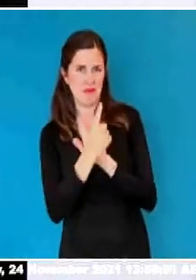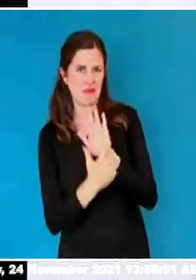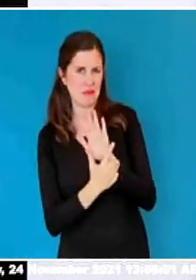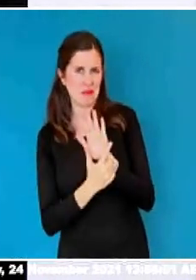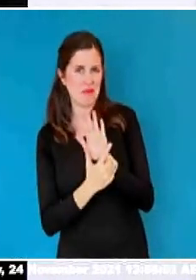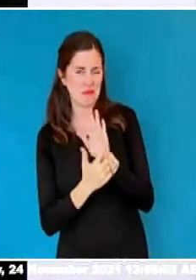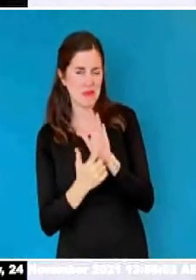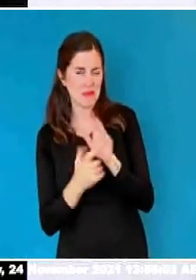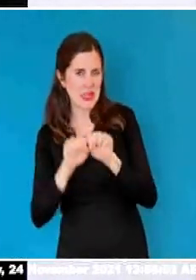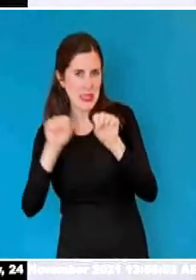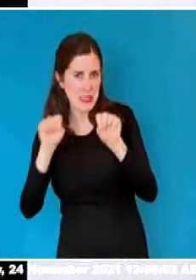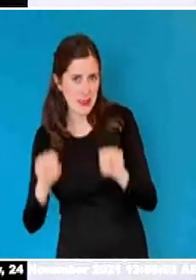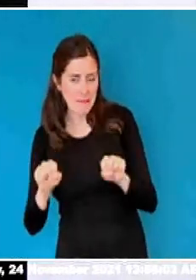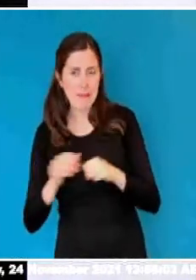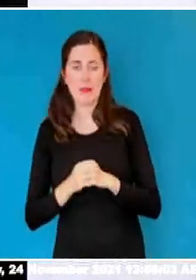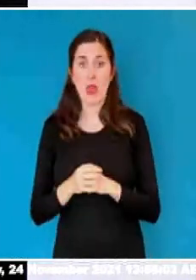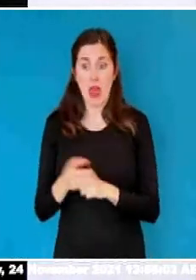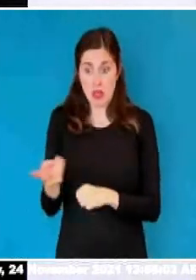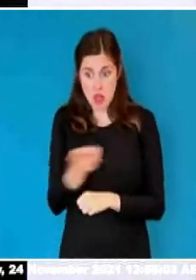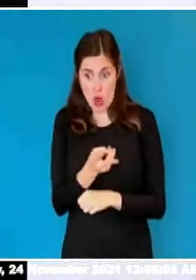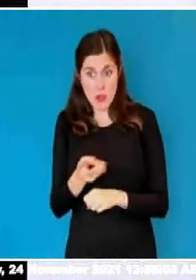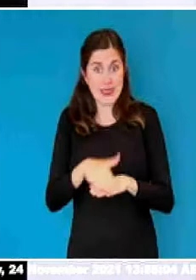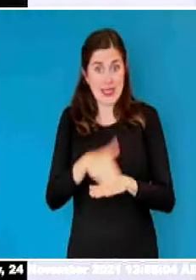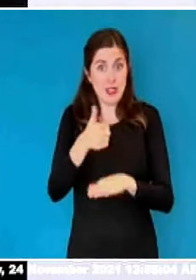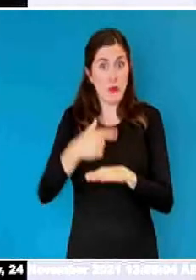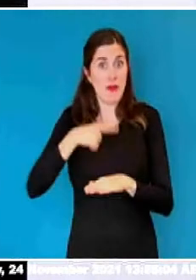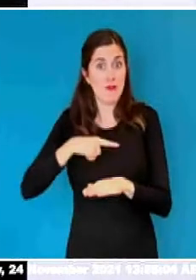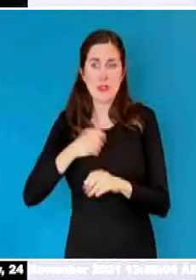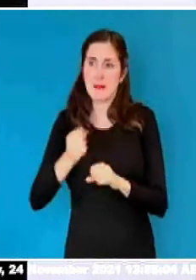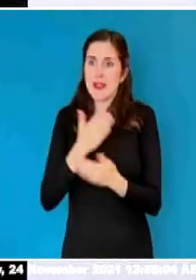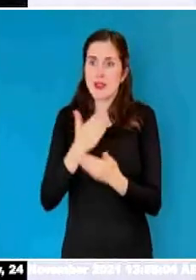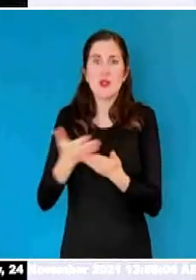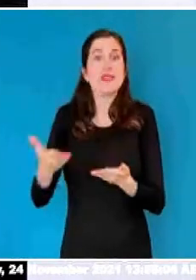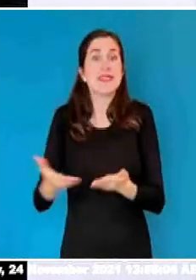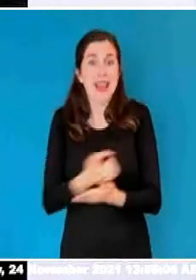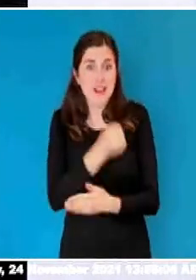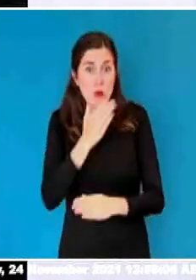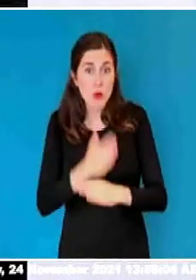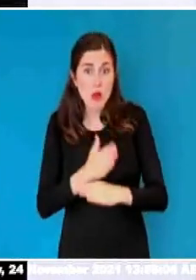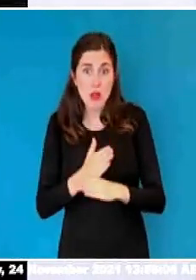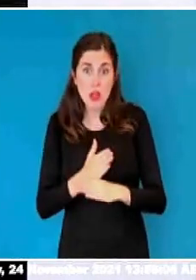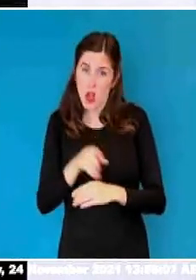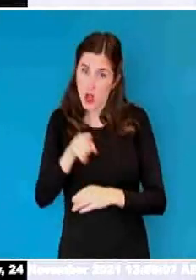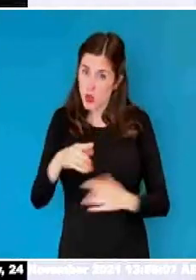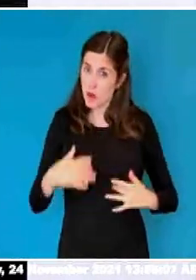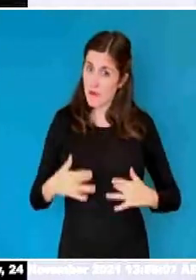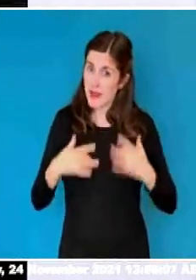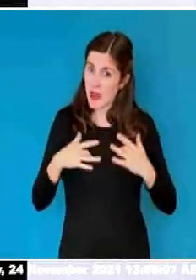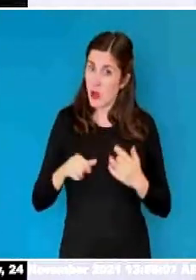safe working conditions are a reason for excluding people with disability, then the